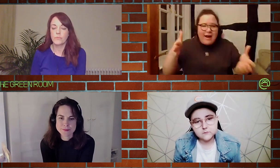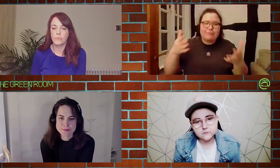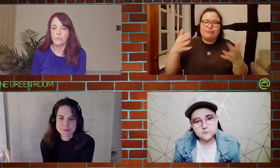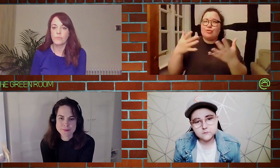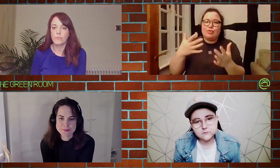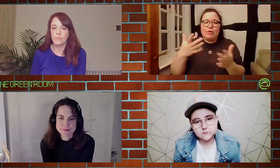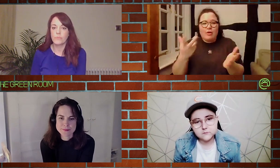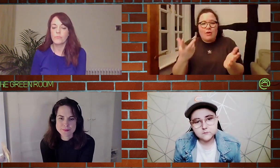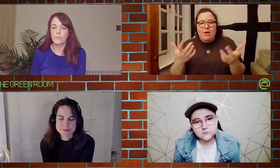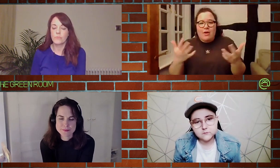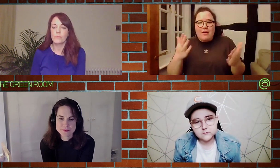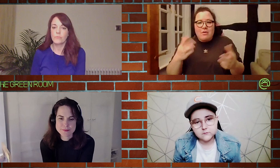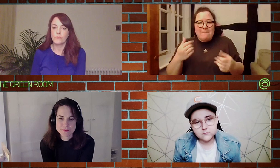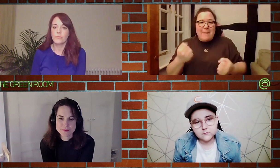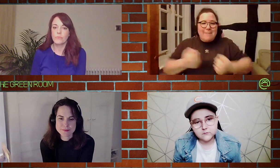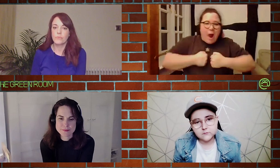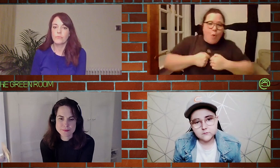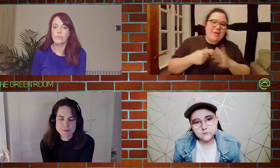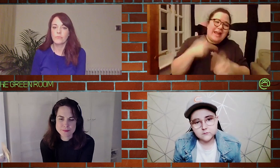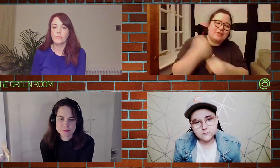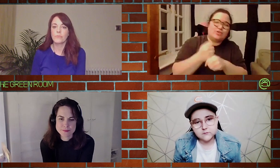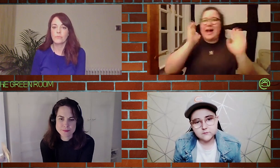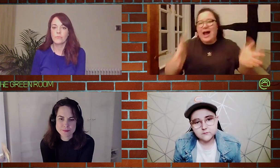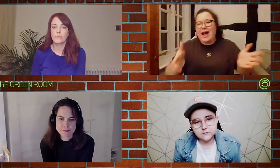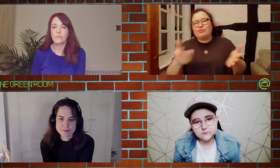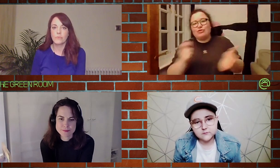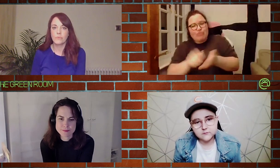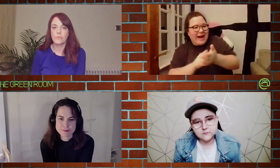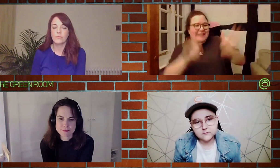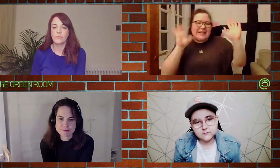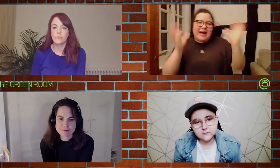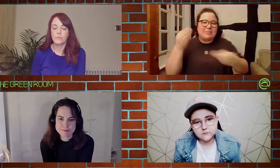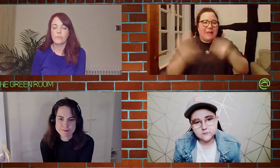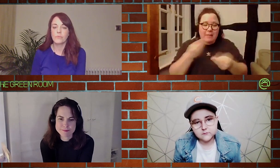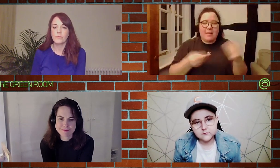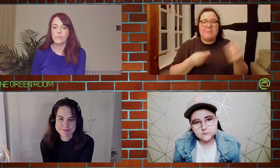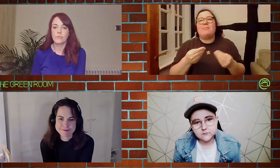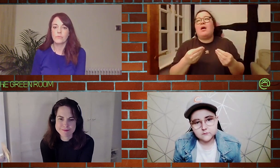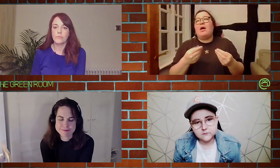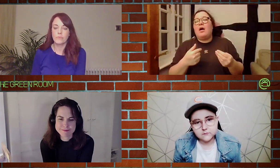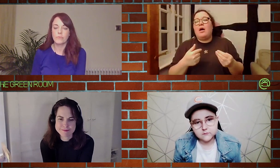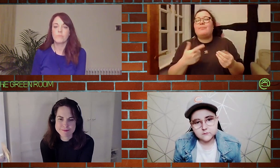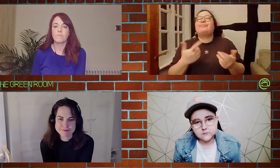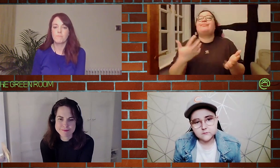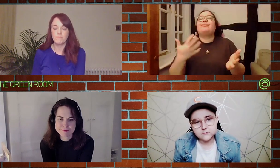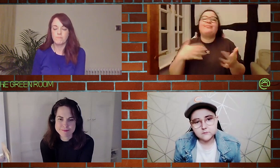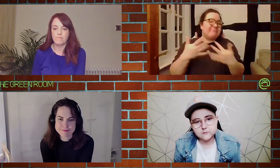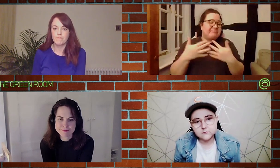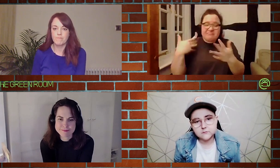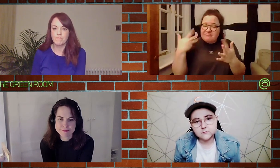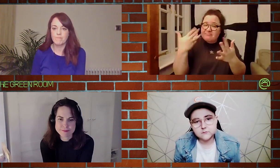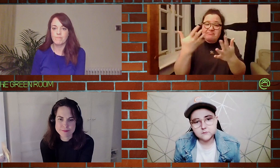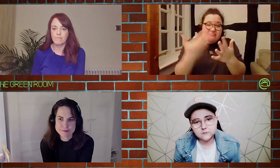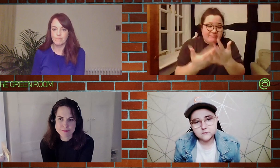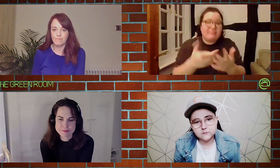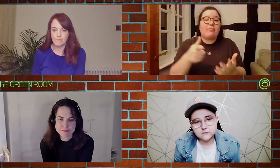with and I thought oh no maybe I just have to be my own agent. Maybe I'll have to write and create my own work.